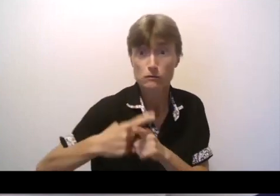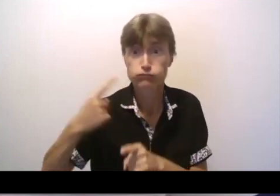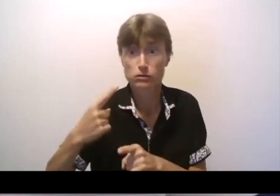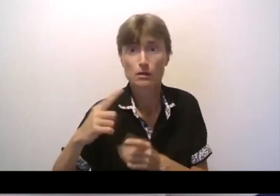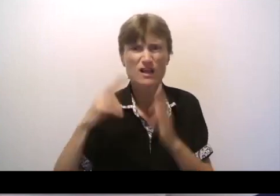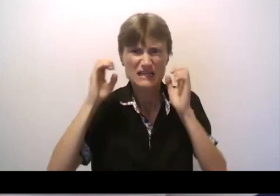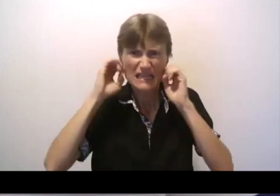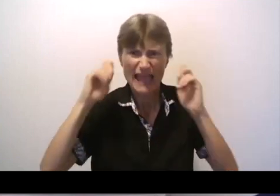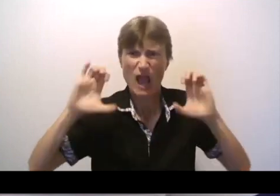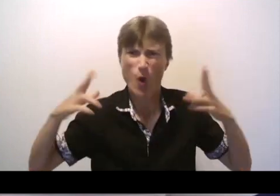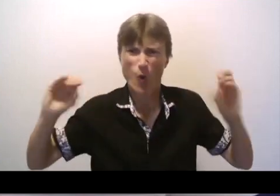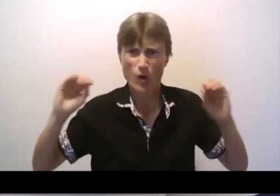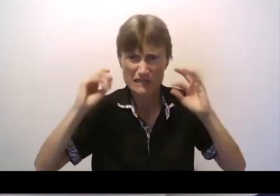uh